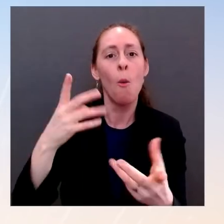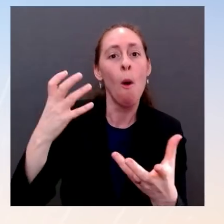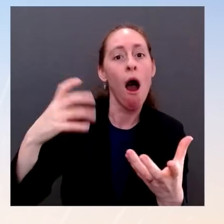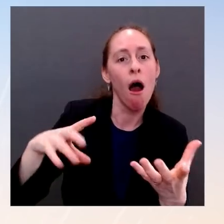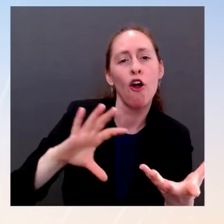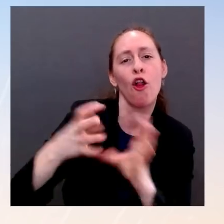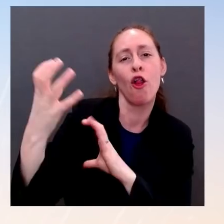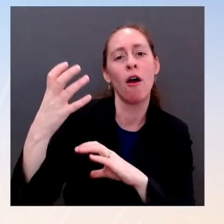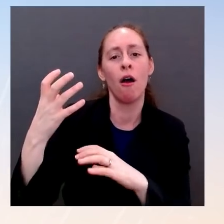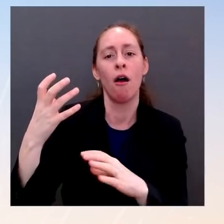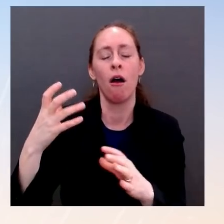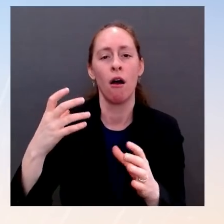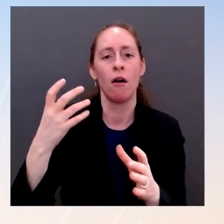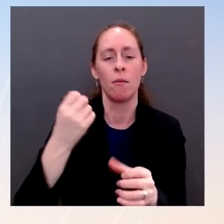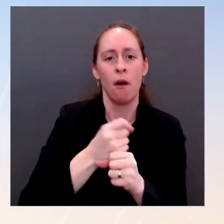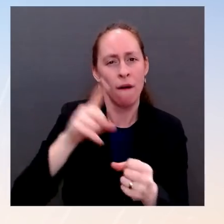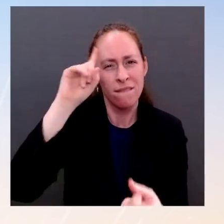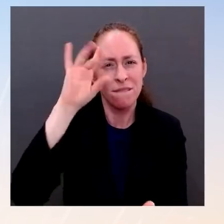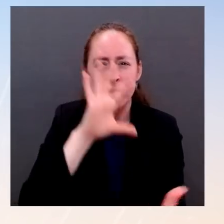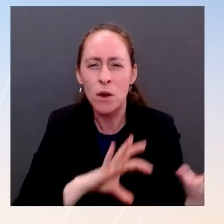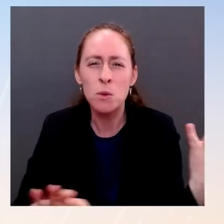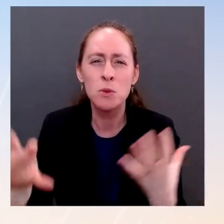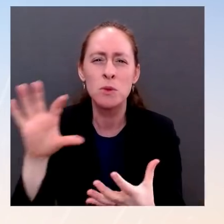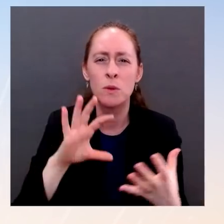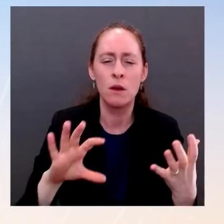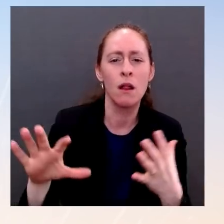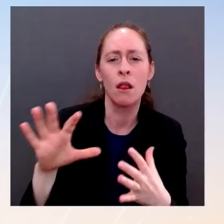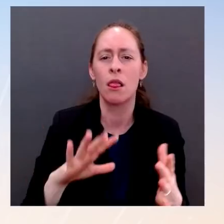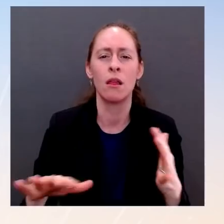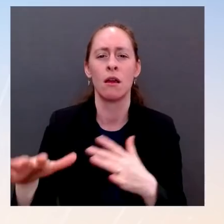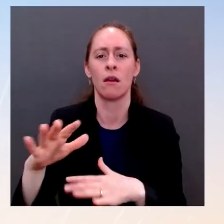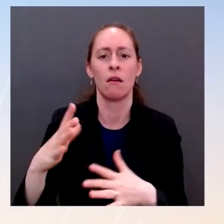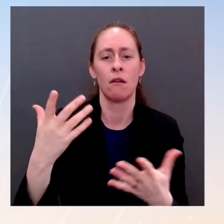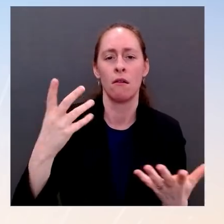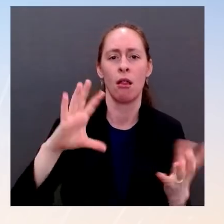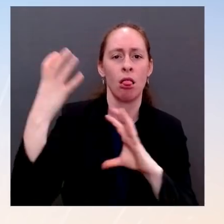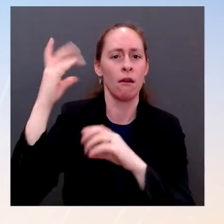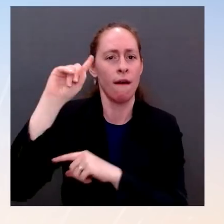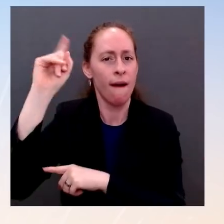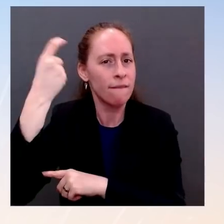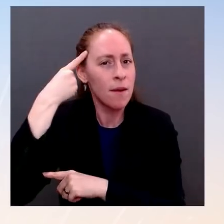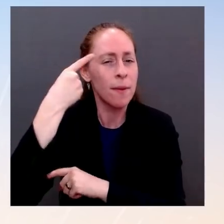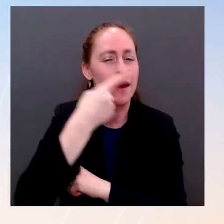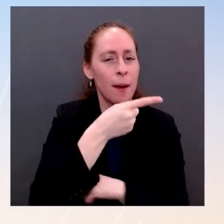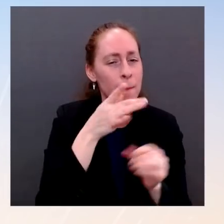And we've been working closely with Allies and partners to ensure we're prepared to call out that behavior and respond when needed.